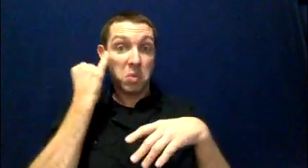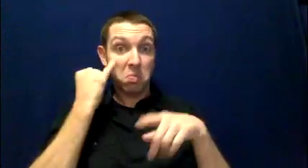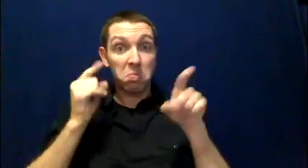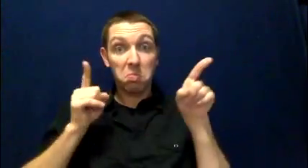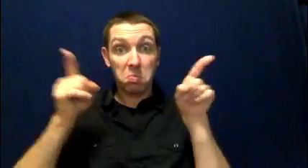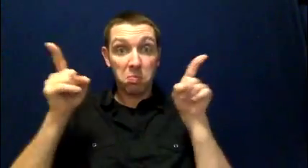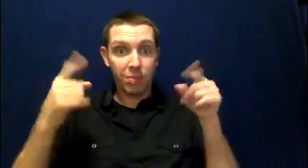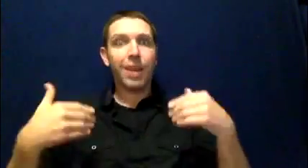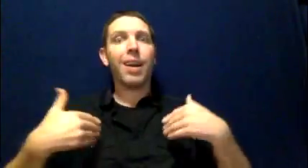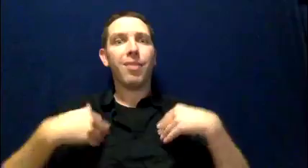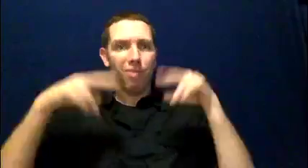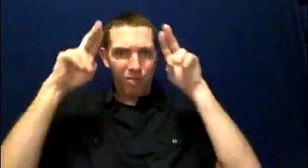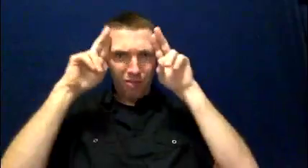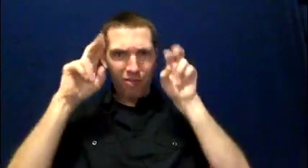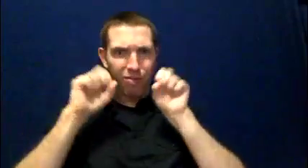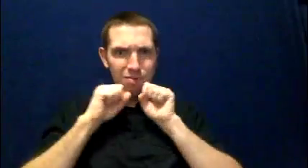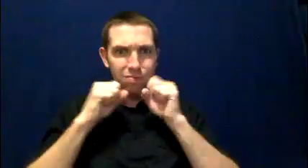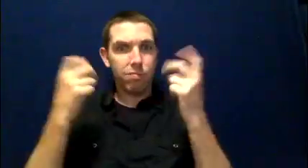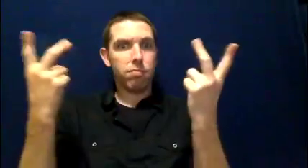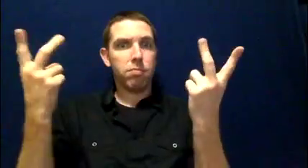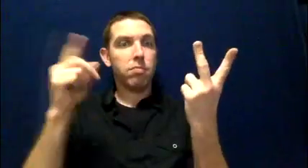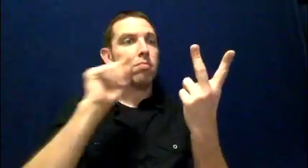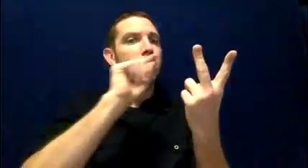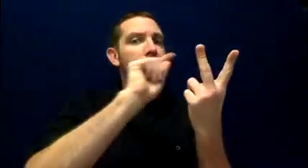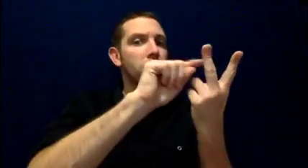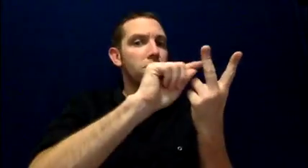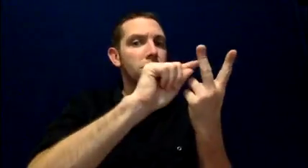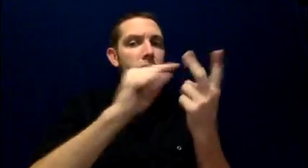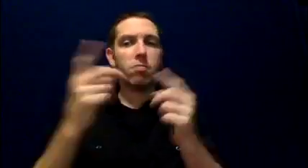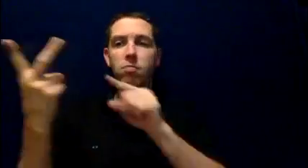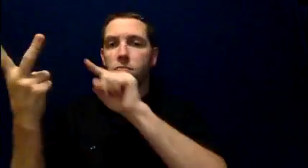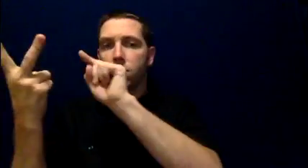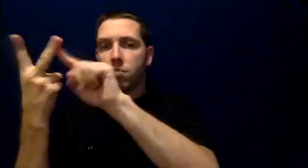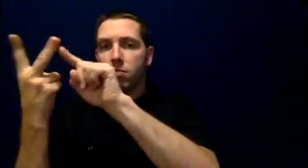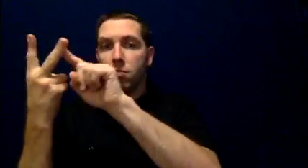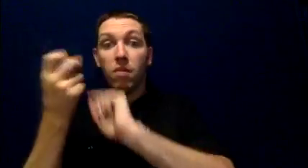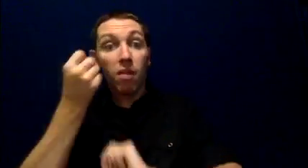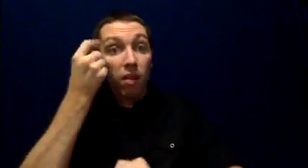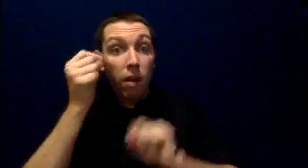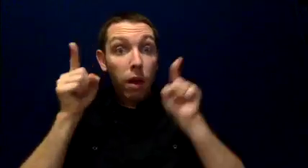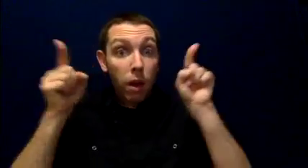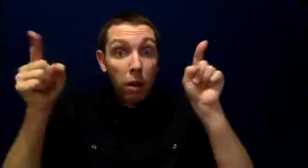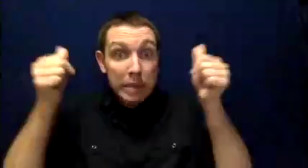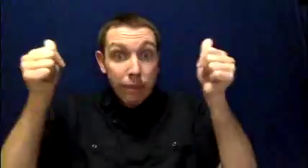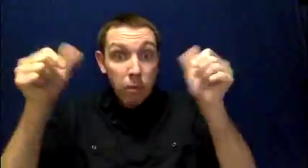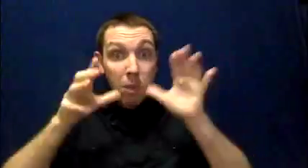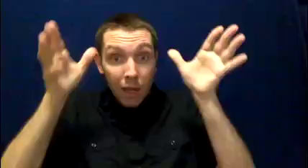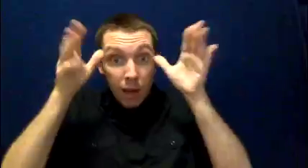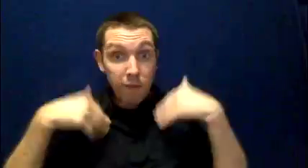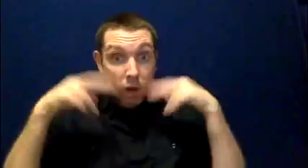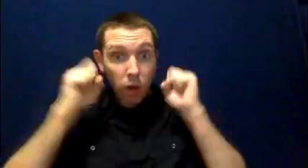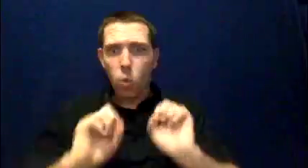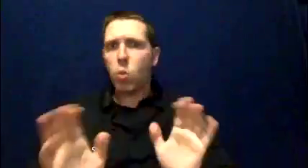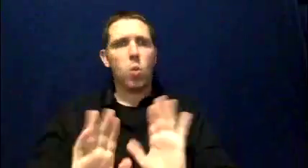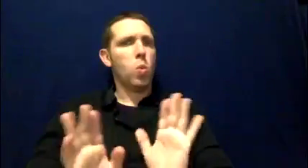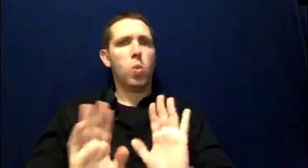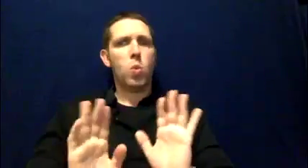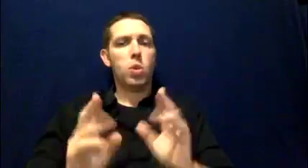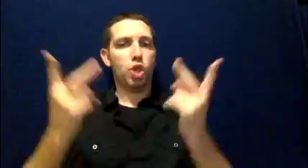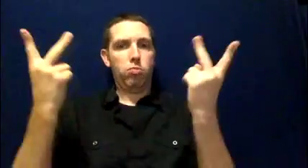They are each carriers of an Usher gene. Remember, they do not have Usher syndrome themselves.